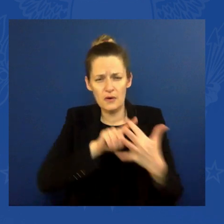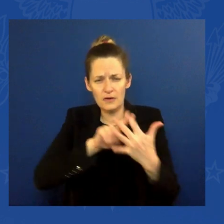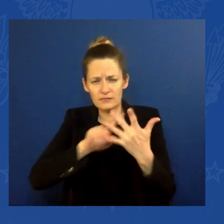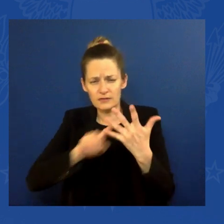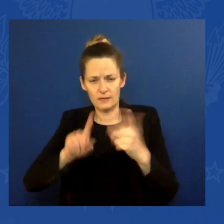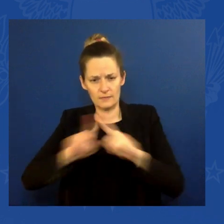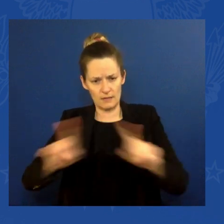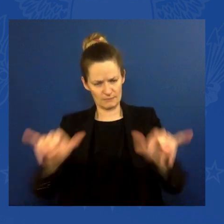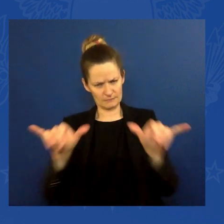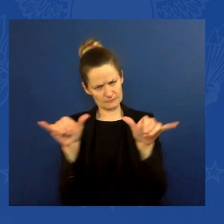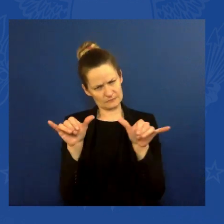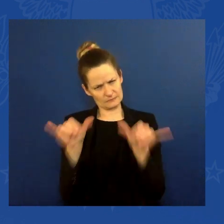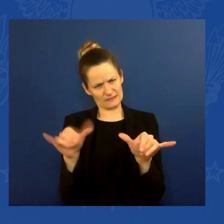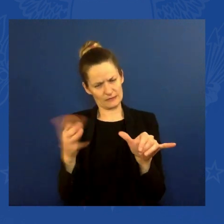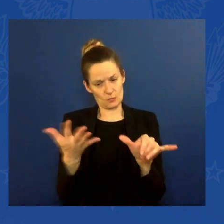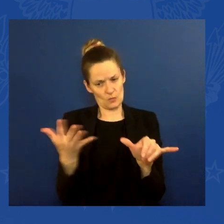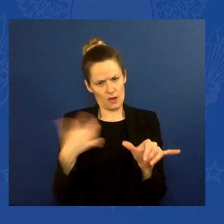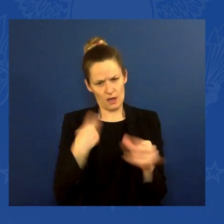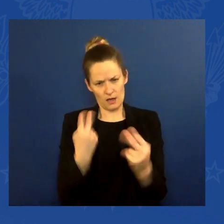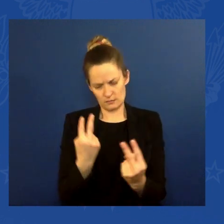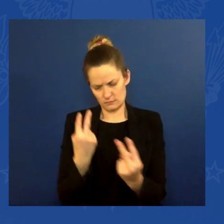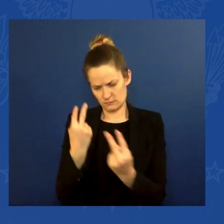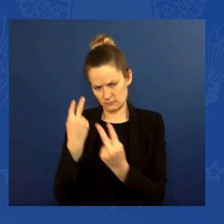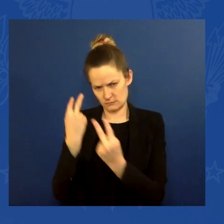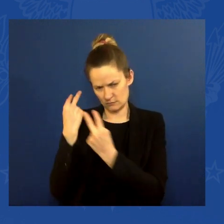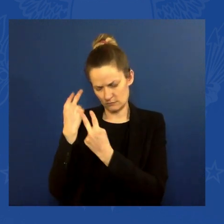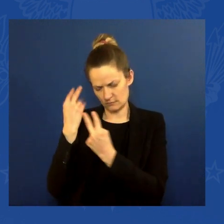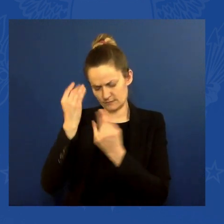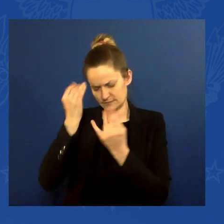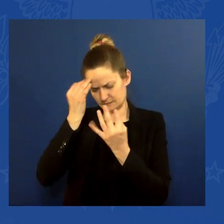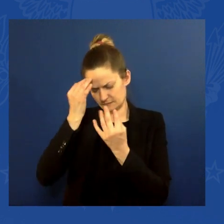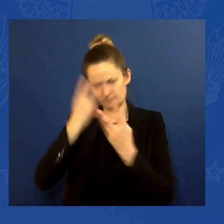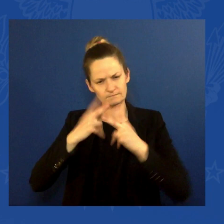Nations where hope runs deep and optimism reigns.